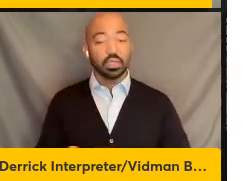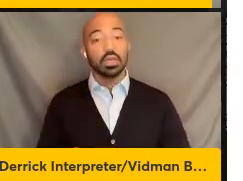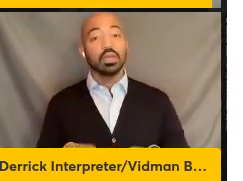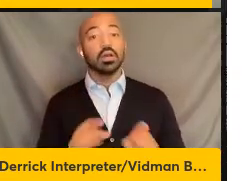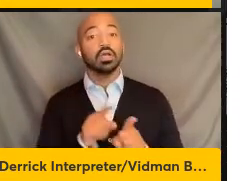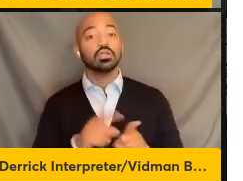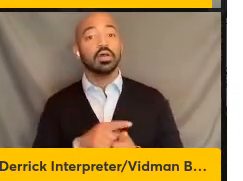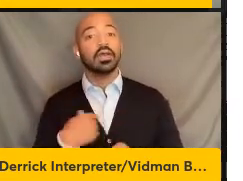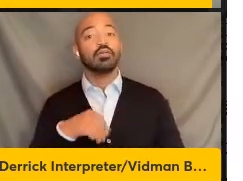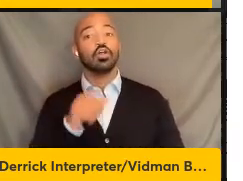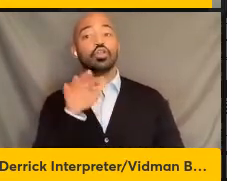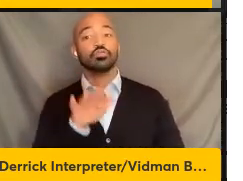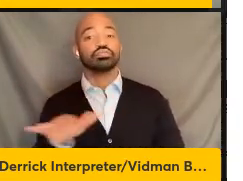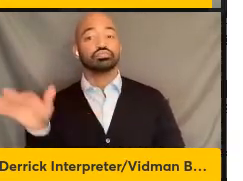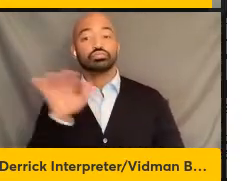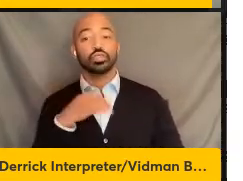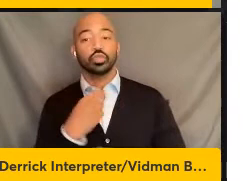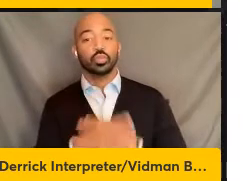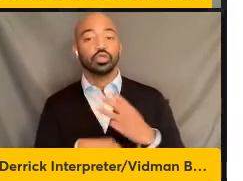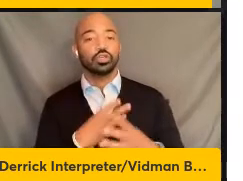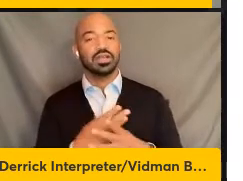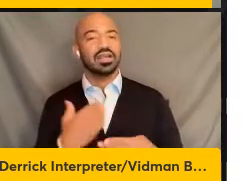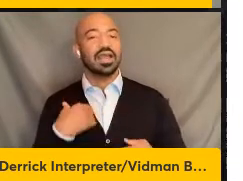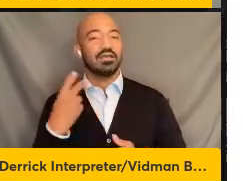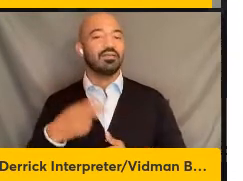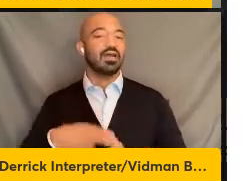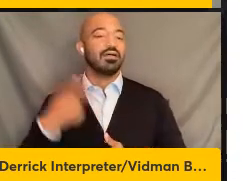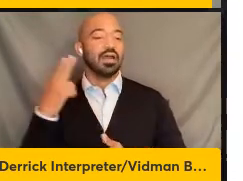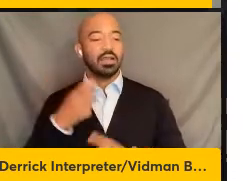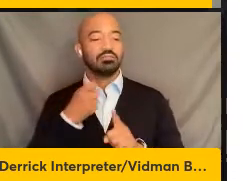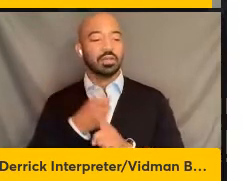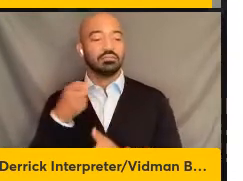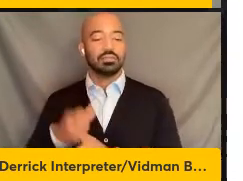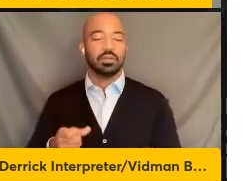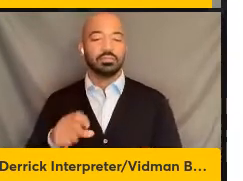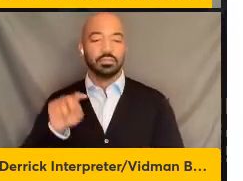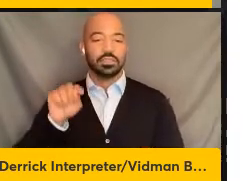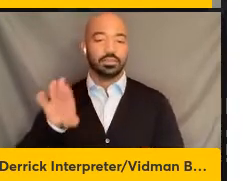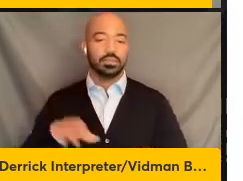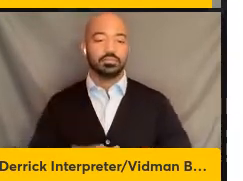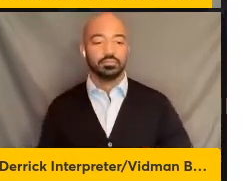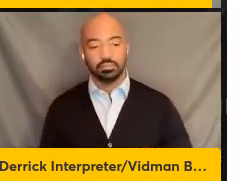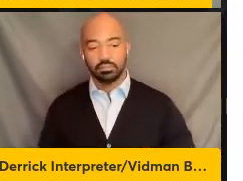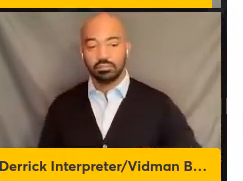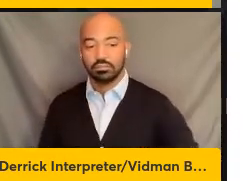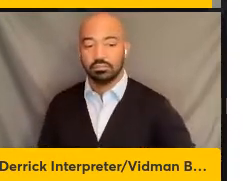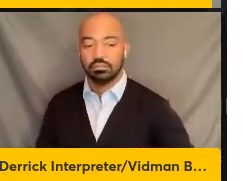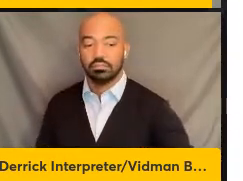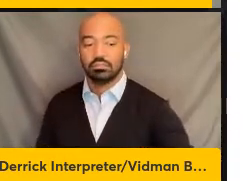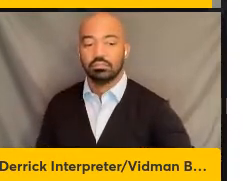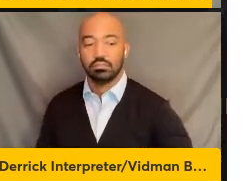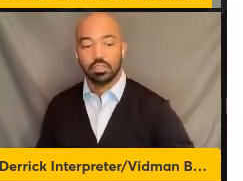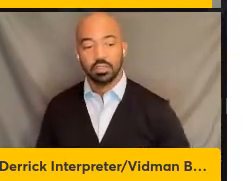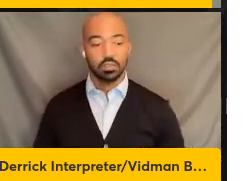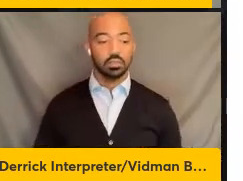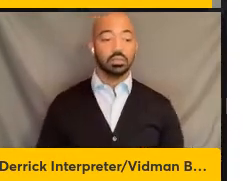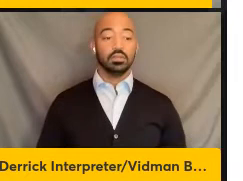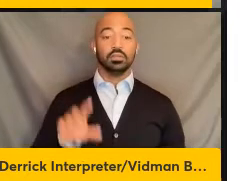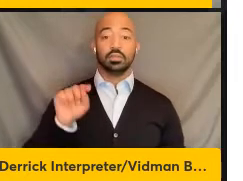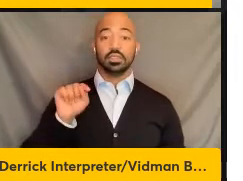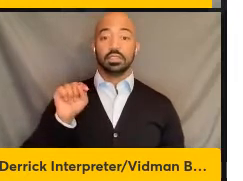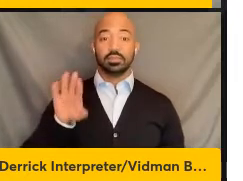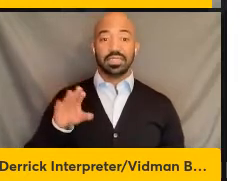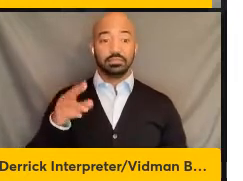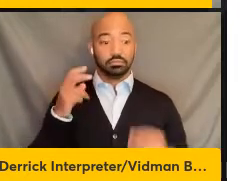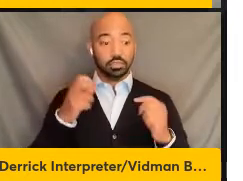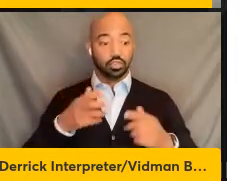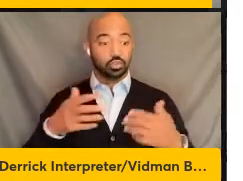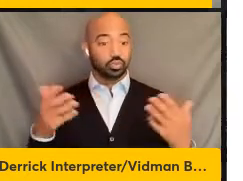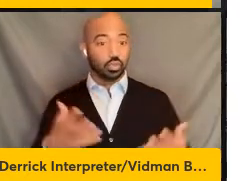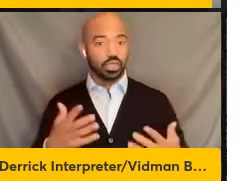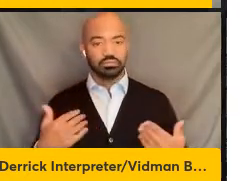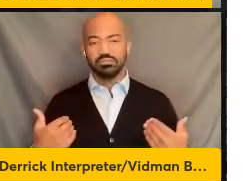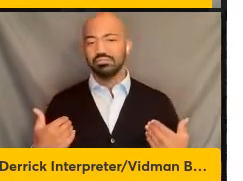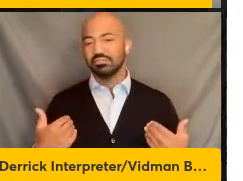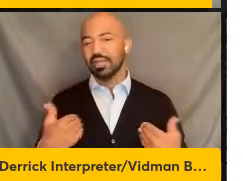world where there's a high incidence of TB. And the main issue that we think about in TB is that there's a high, there's a very